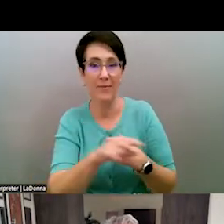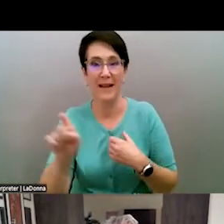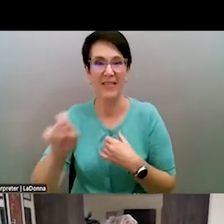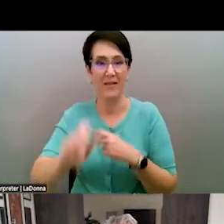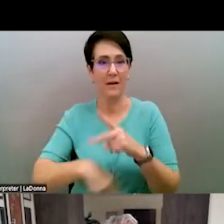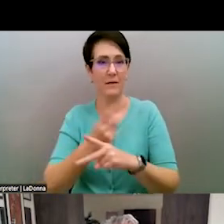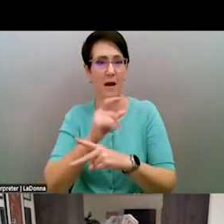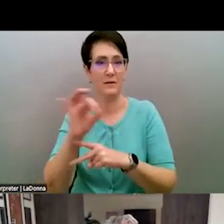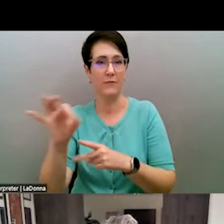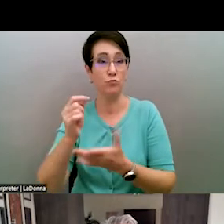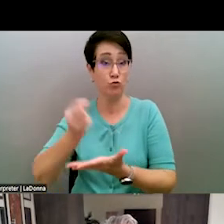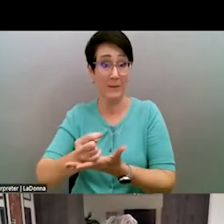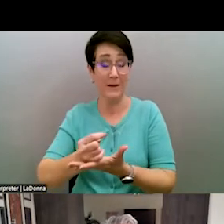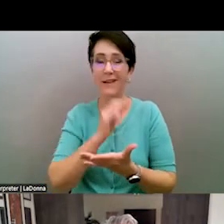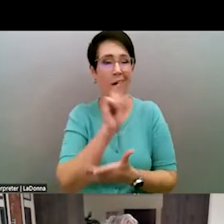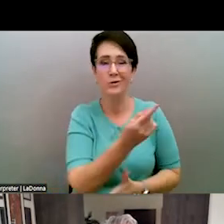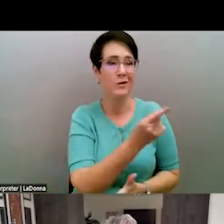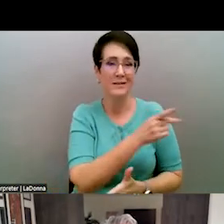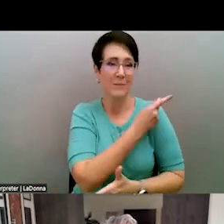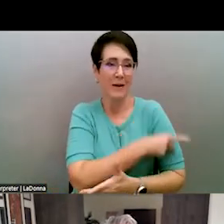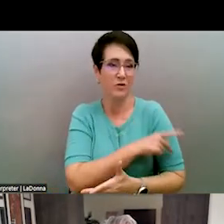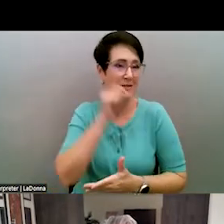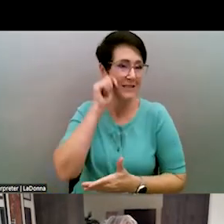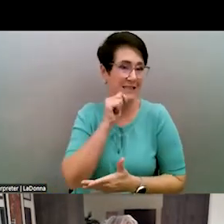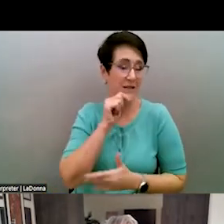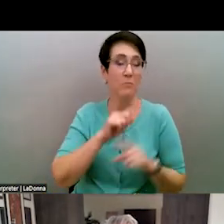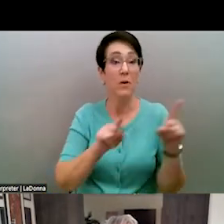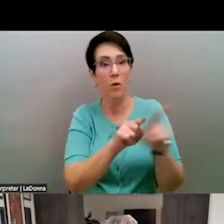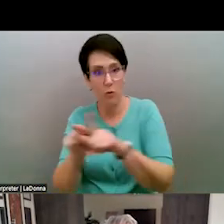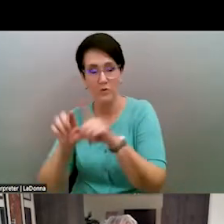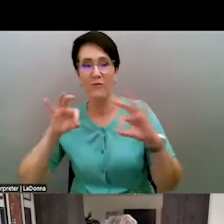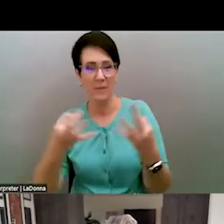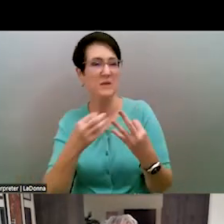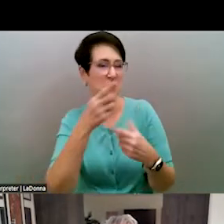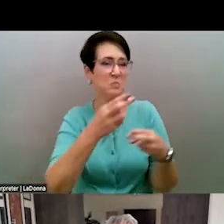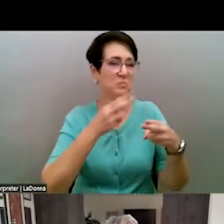TREATMENT TOO. THEY NEED THAT KIND OF SUPPORT TOO YOU TOUCHED IT ON, FROM FAMILIES LOST, WHEN THEIR